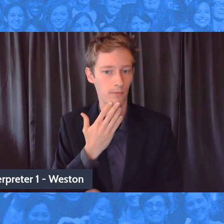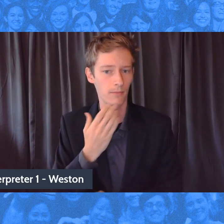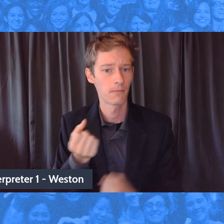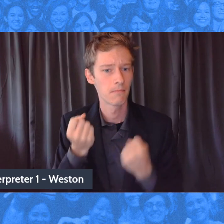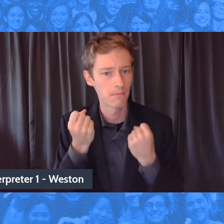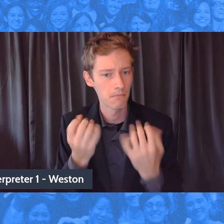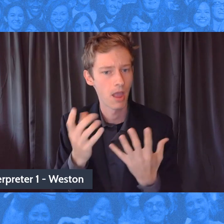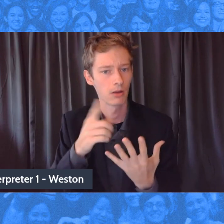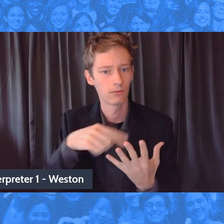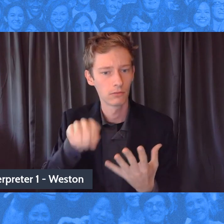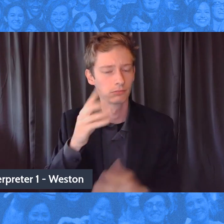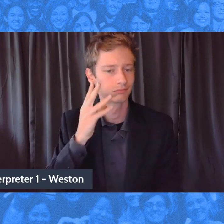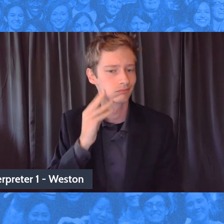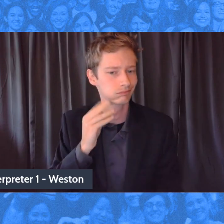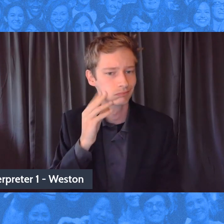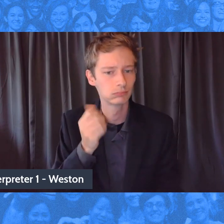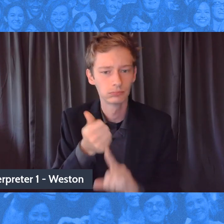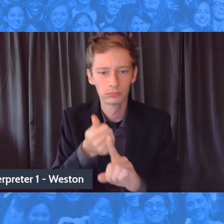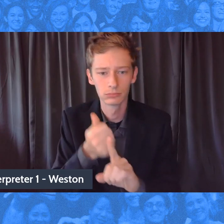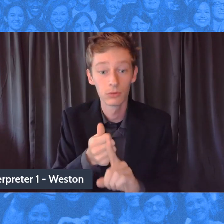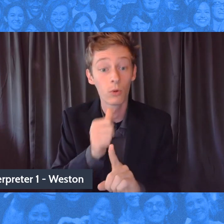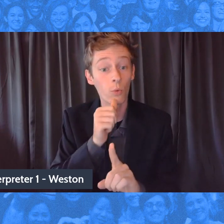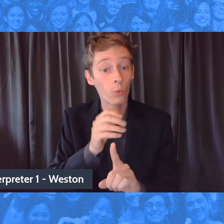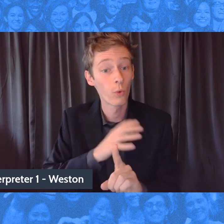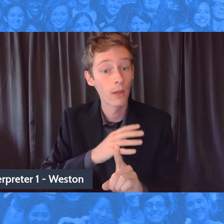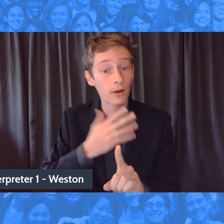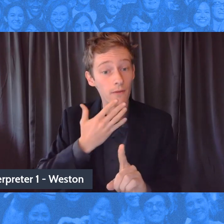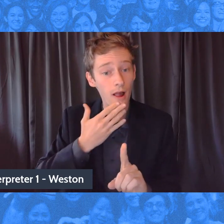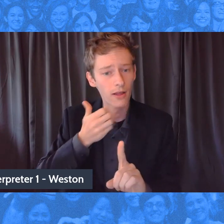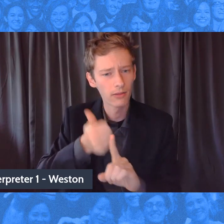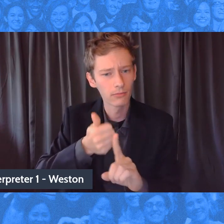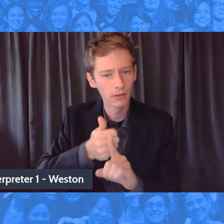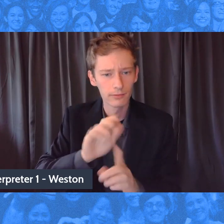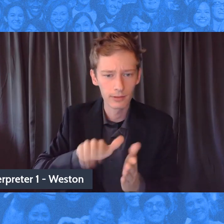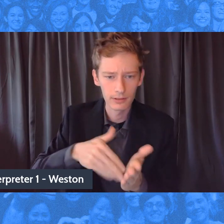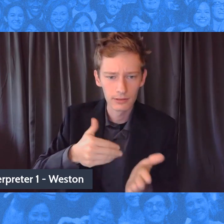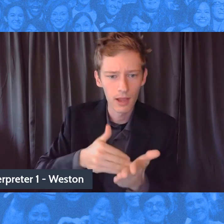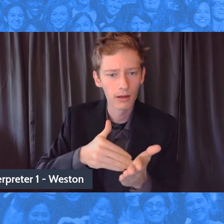but women of color are the center and the most powerful motivator